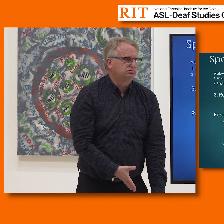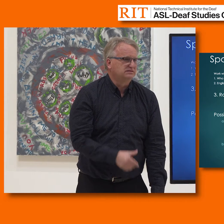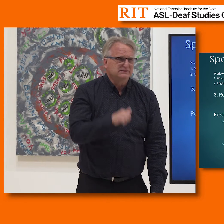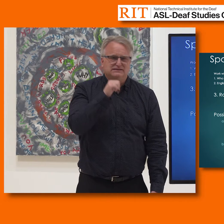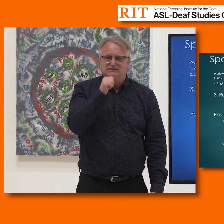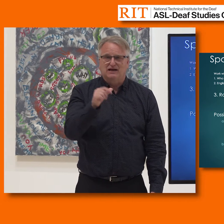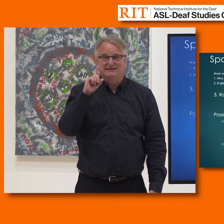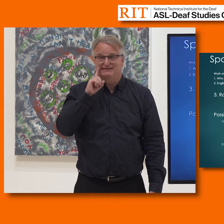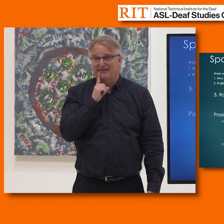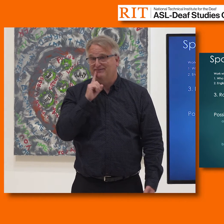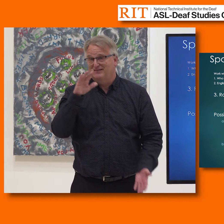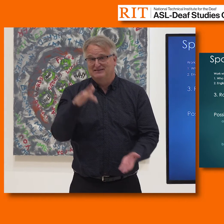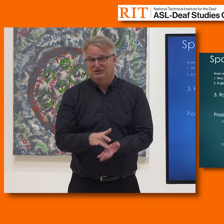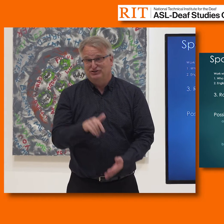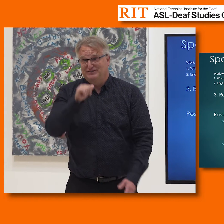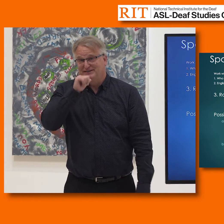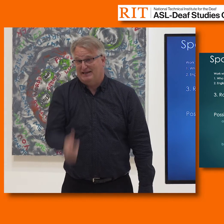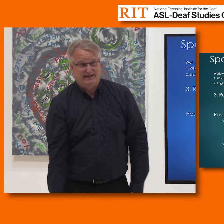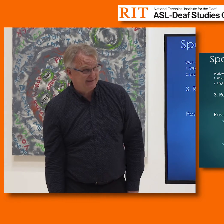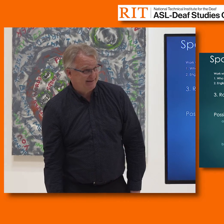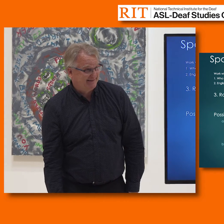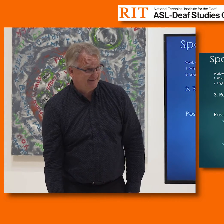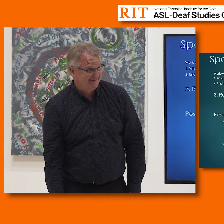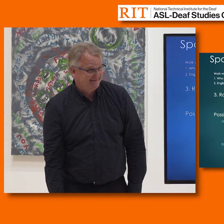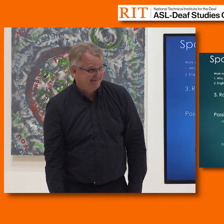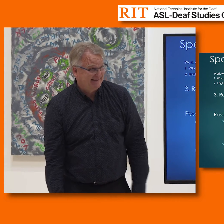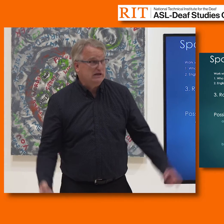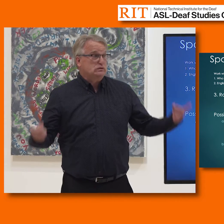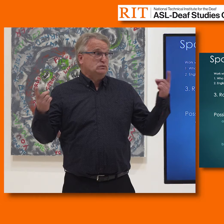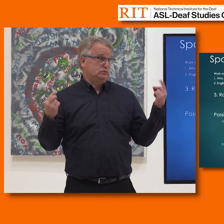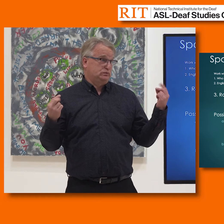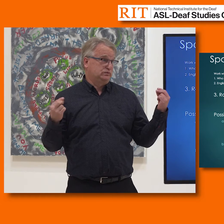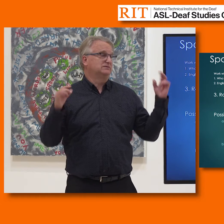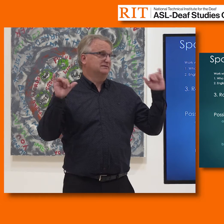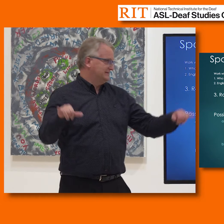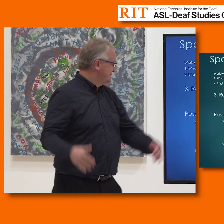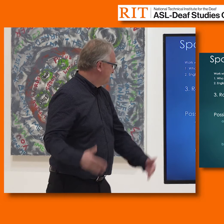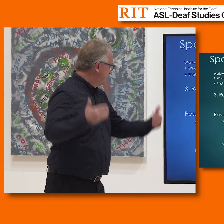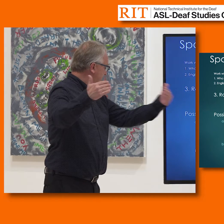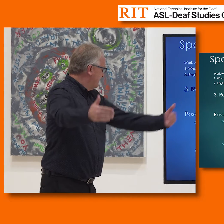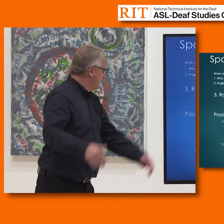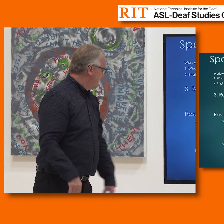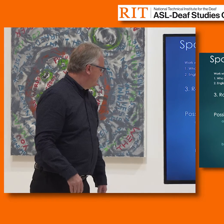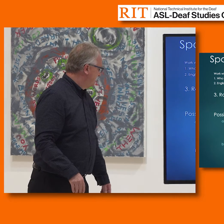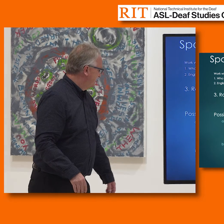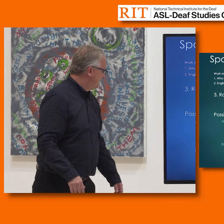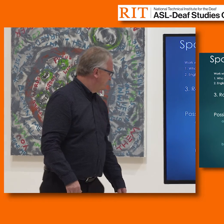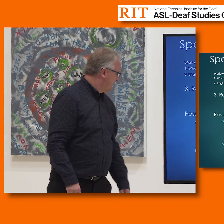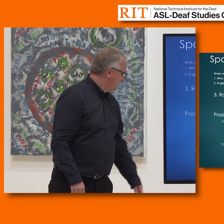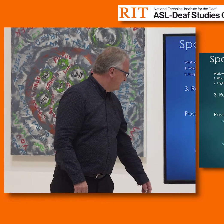Anything but that traditional 20-20 minute switch, because that's typically not effective for Deaf people.